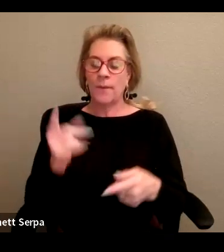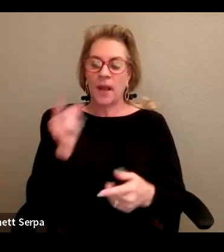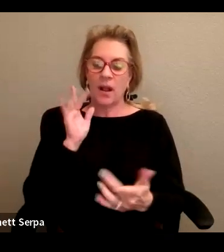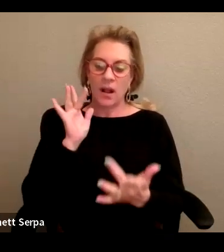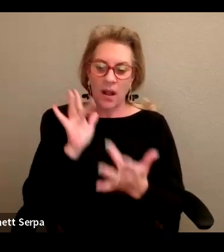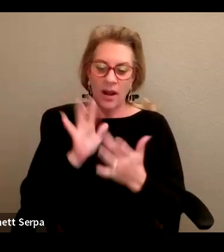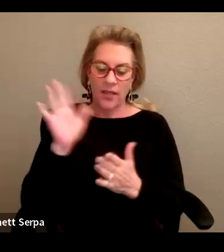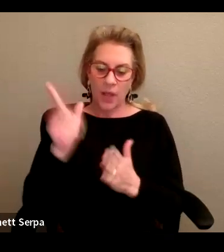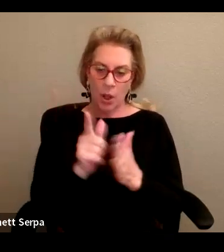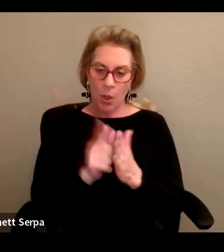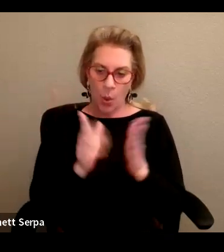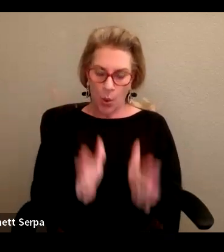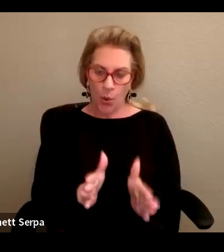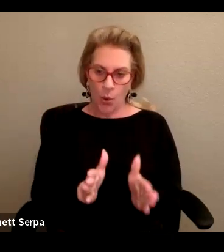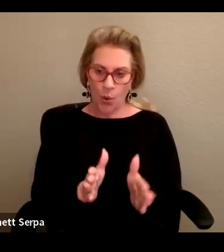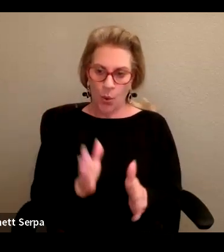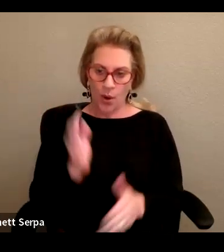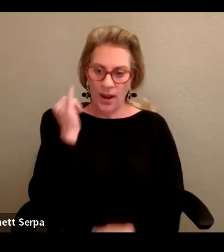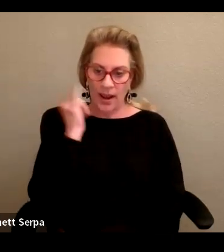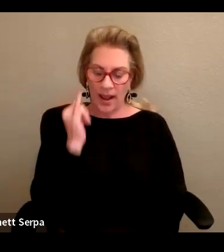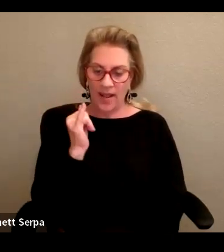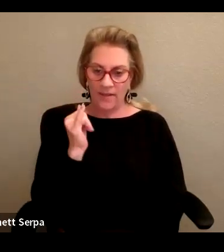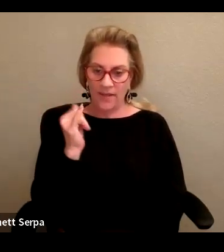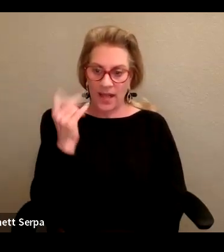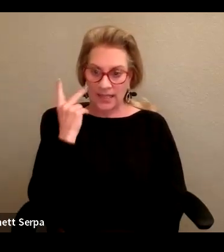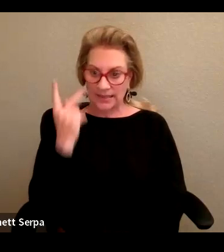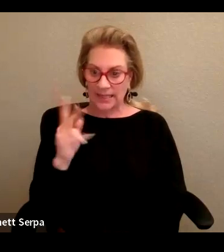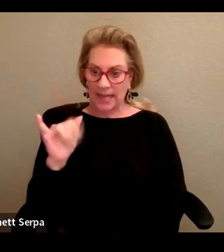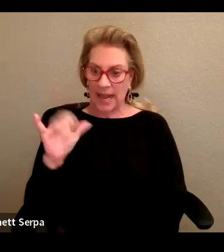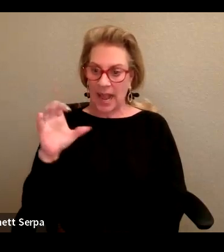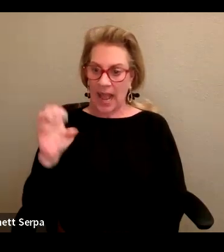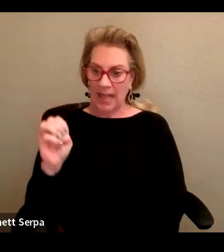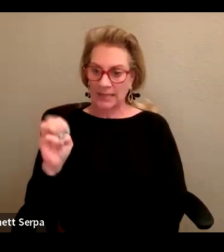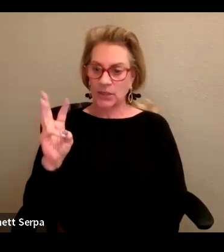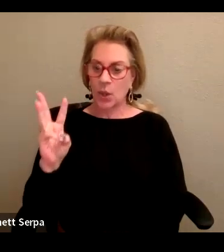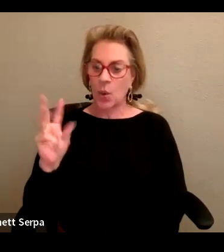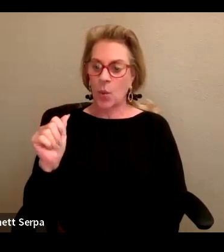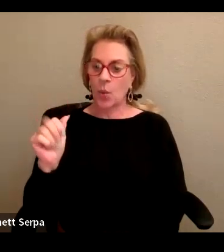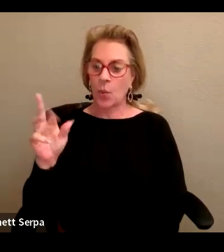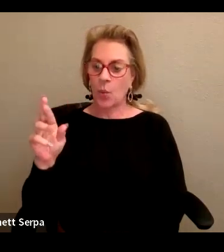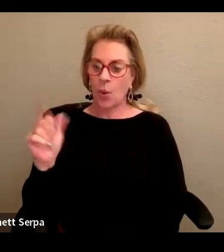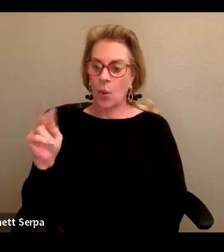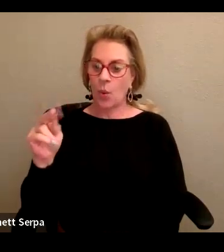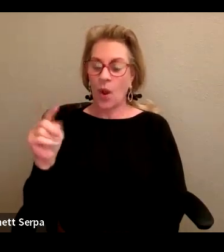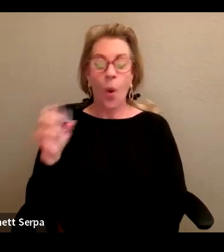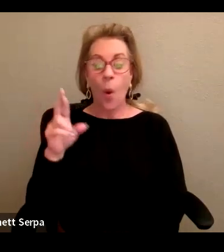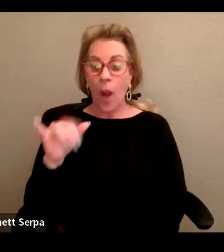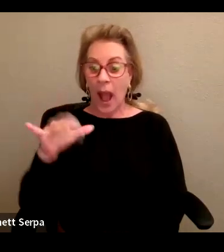attorney if they were to get an ice warrant or if an agent were to appear with an ice warrant